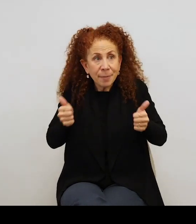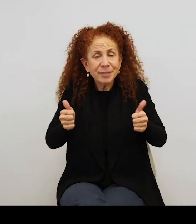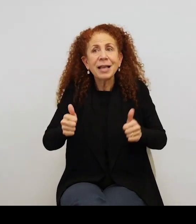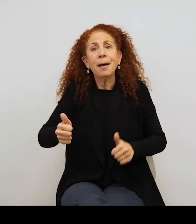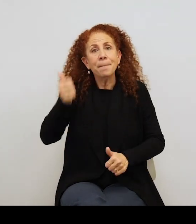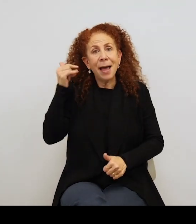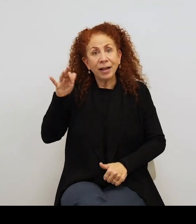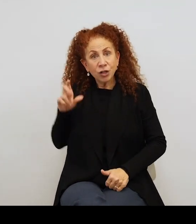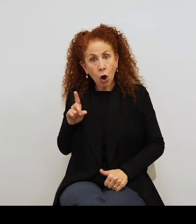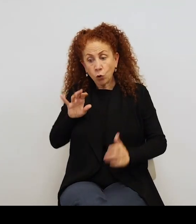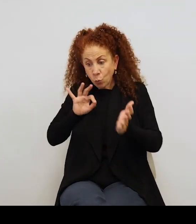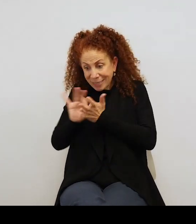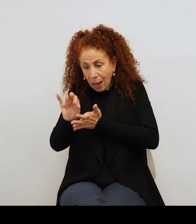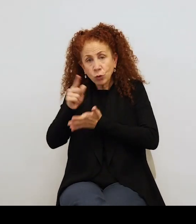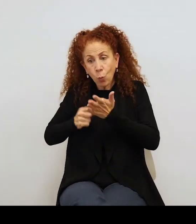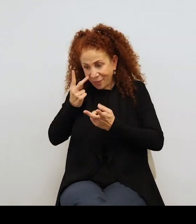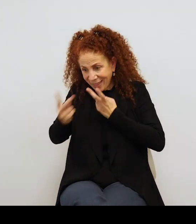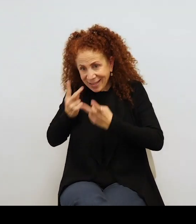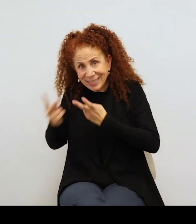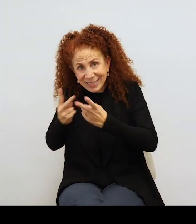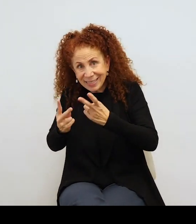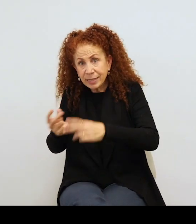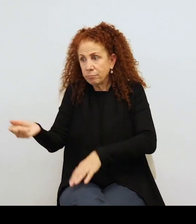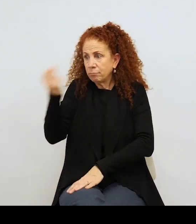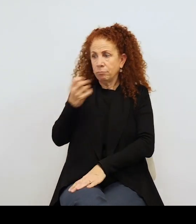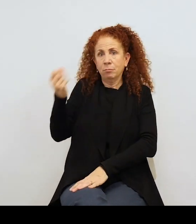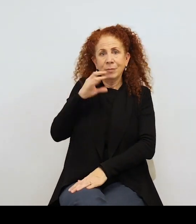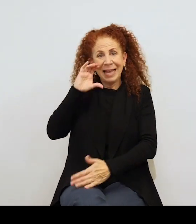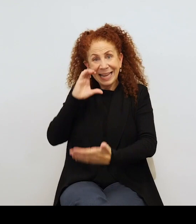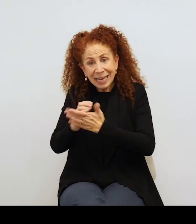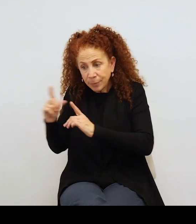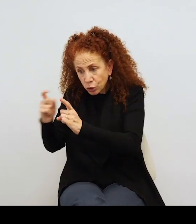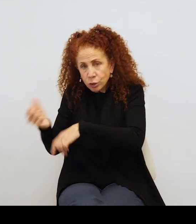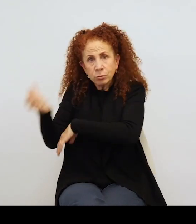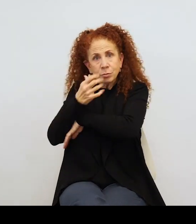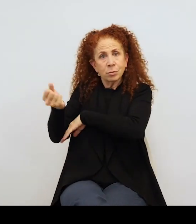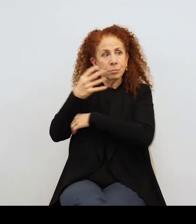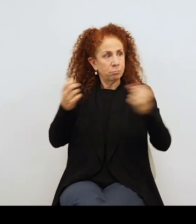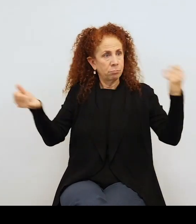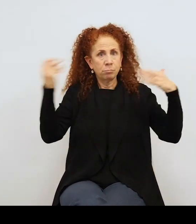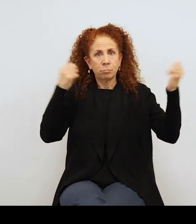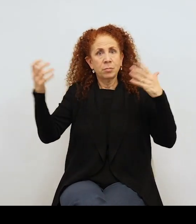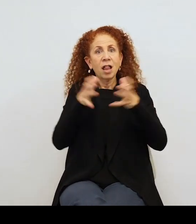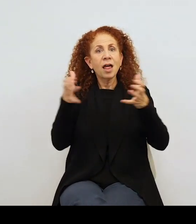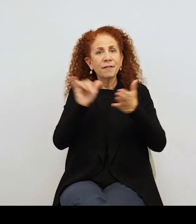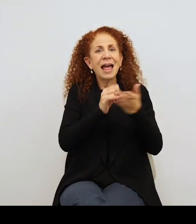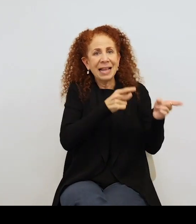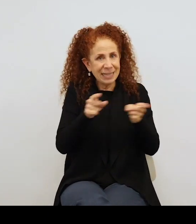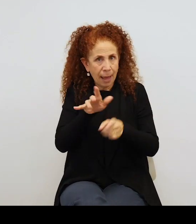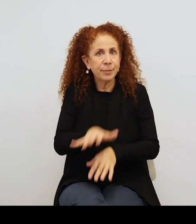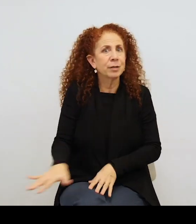and counting what they see, sending in images. So there is a lot of, I think, this kind of stuff happening.